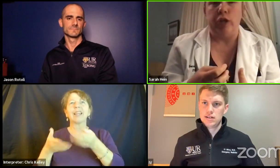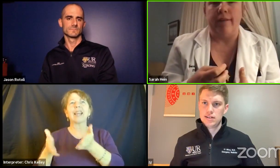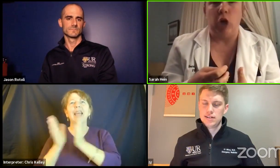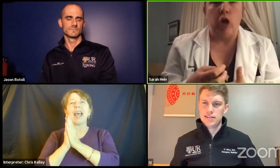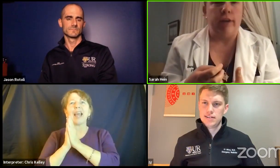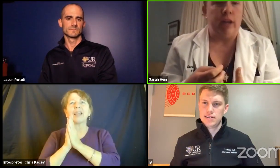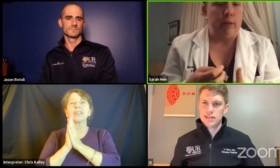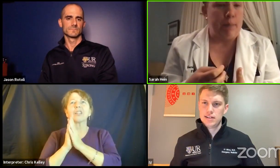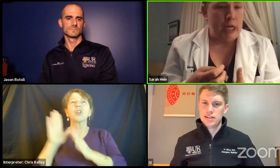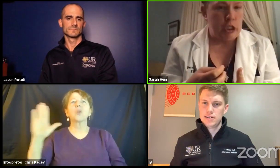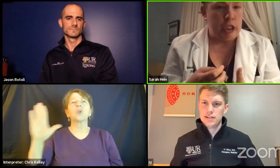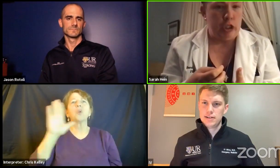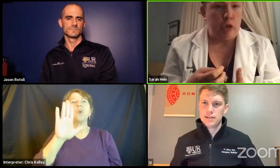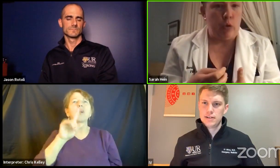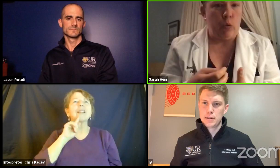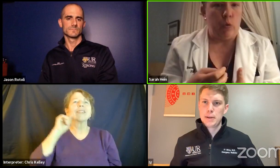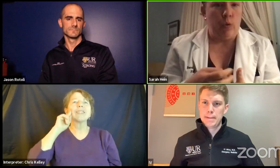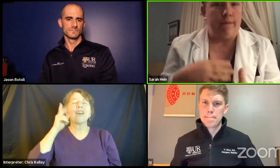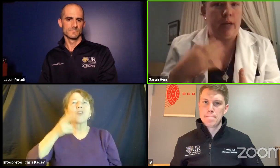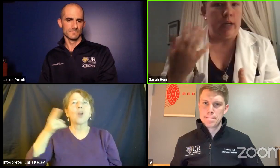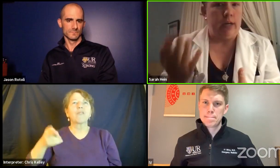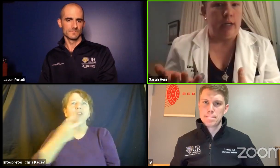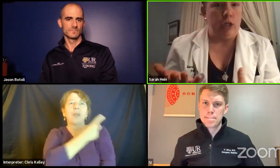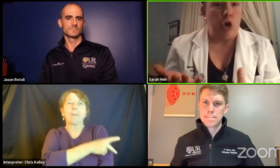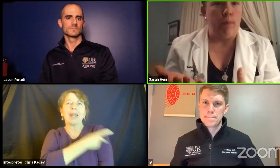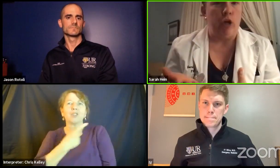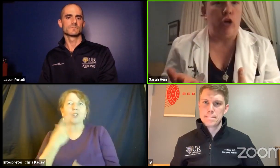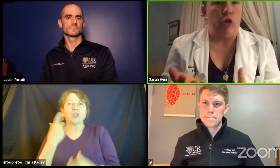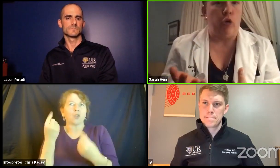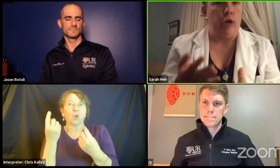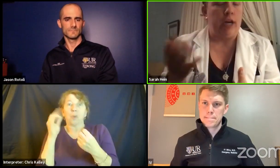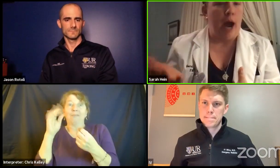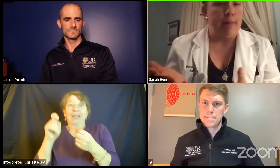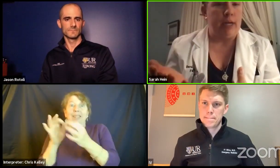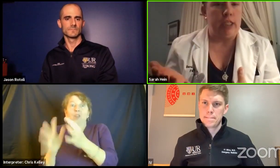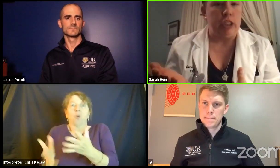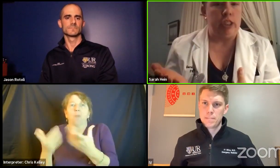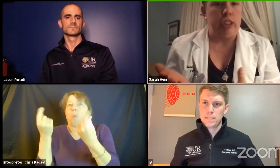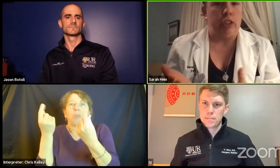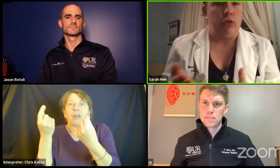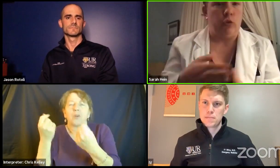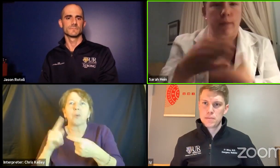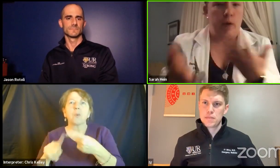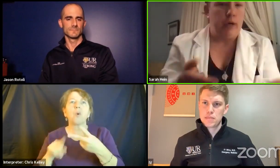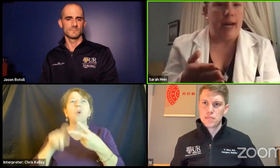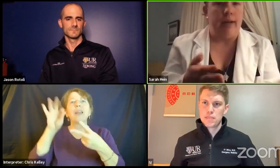up to us. And our door is open to anyone. We cannot deny care to anyone. And that is the law.